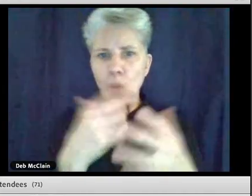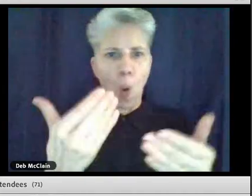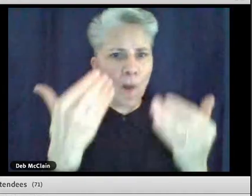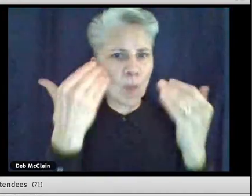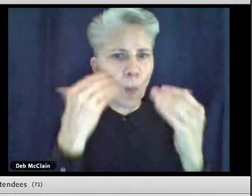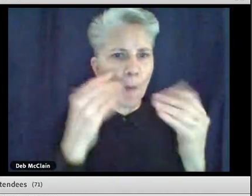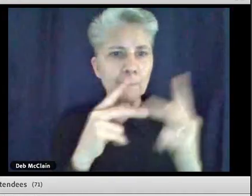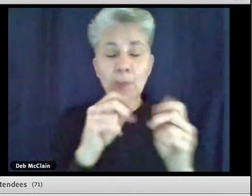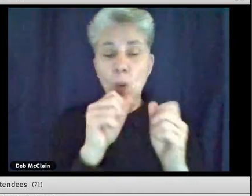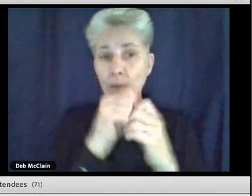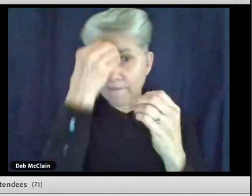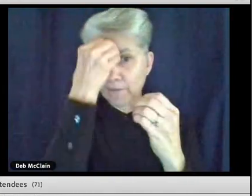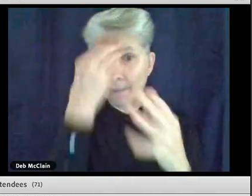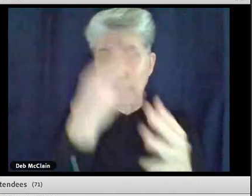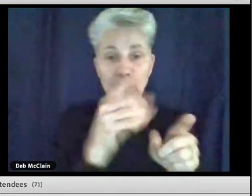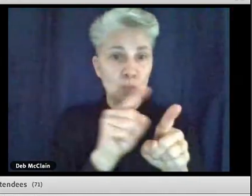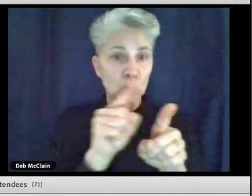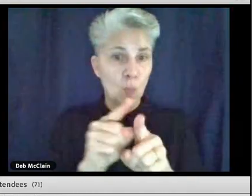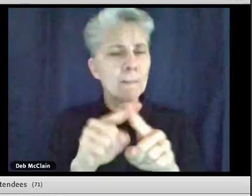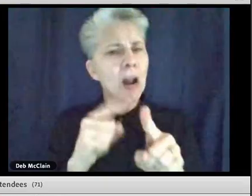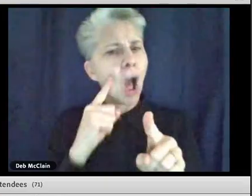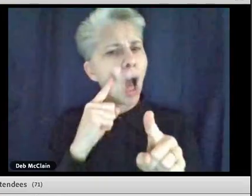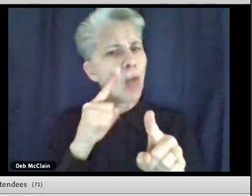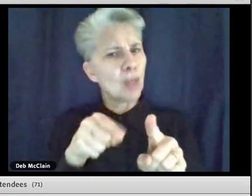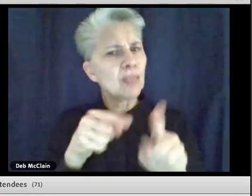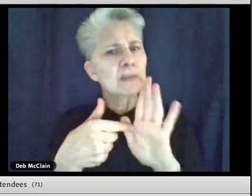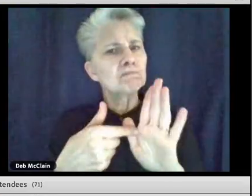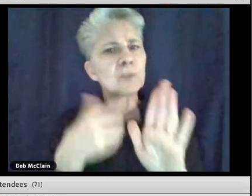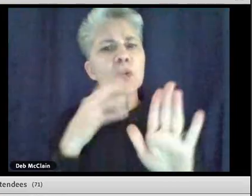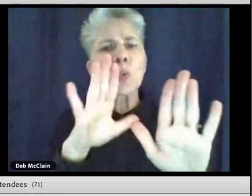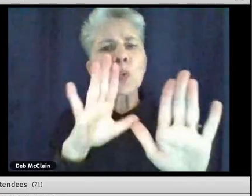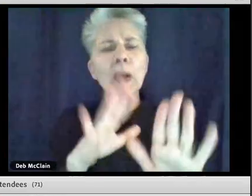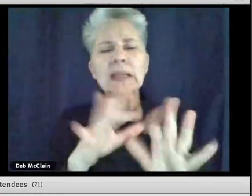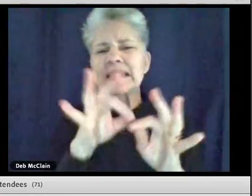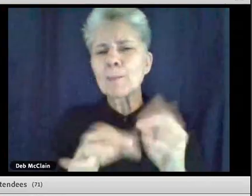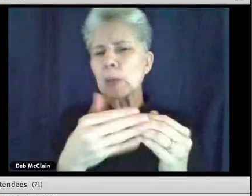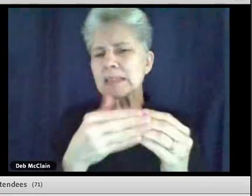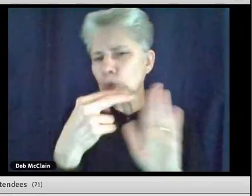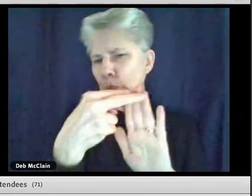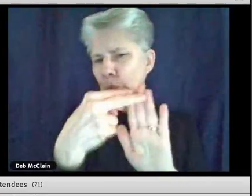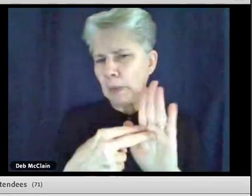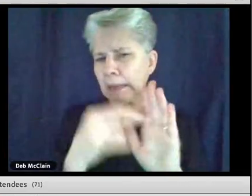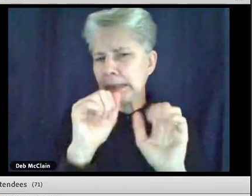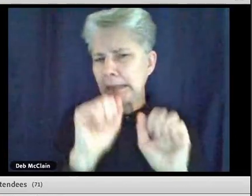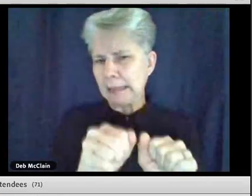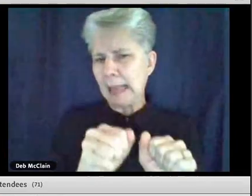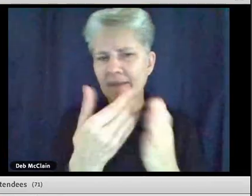with information as well, but I thought these were great because they were super simple and easy to read and kind of got the facts out there.